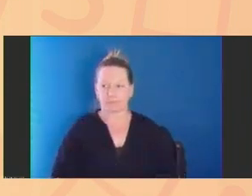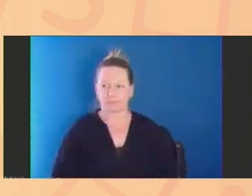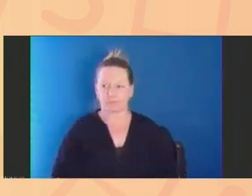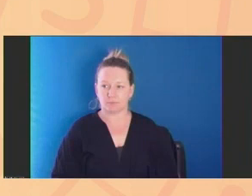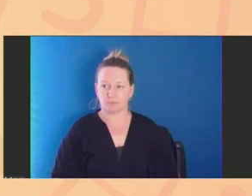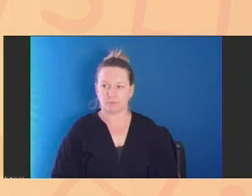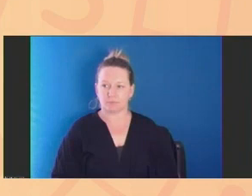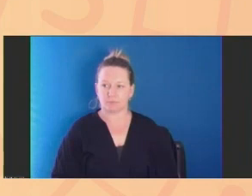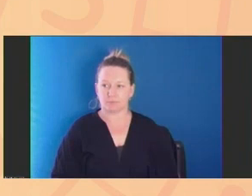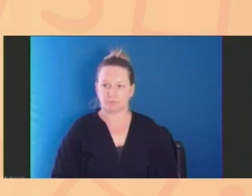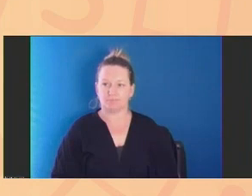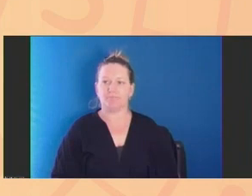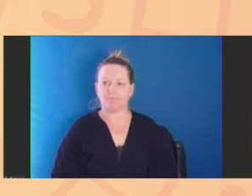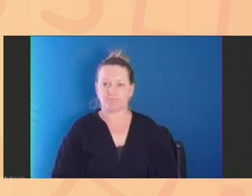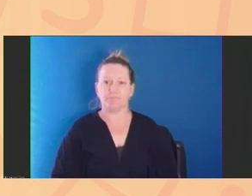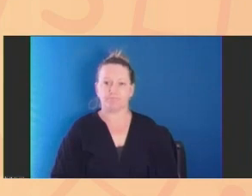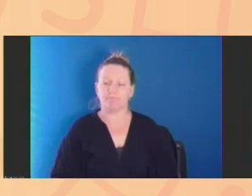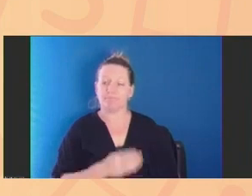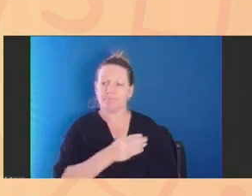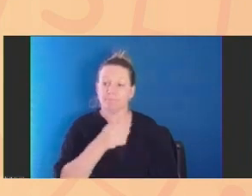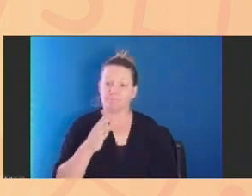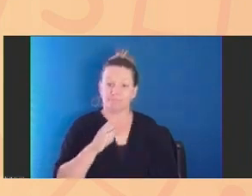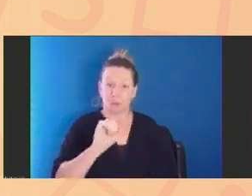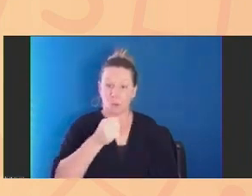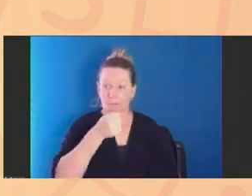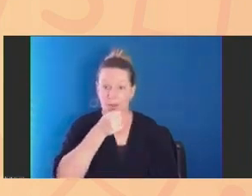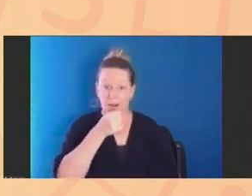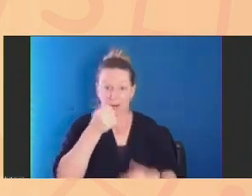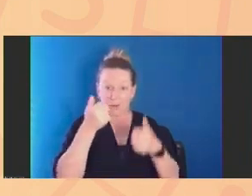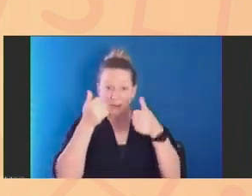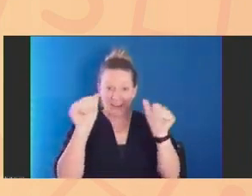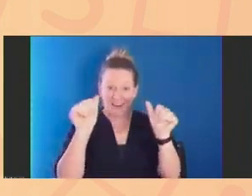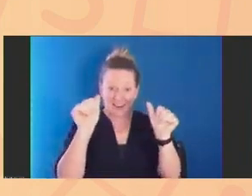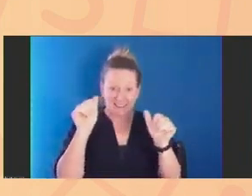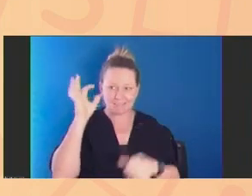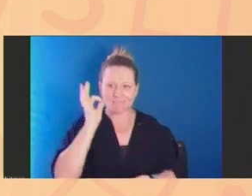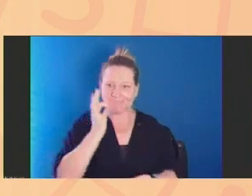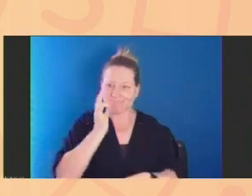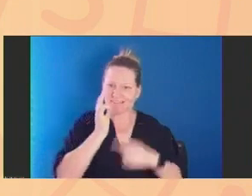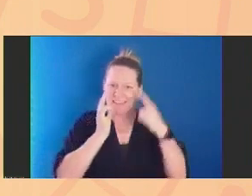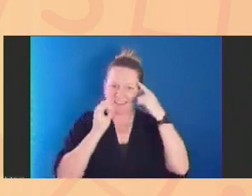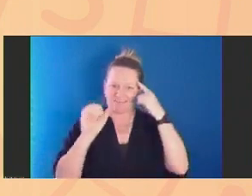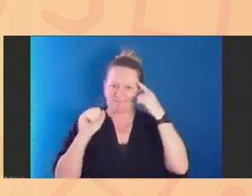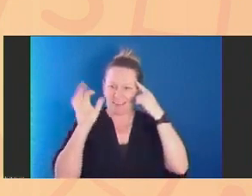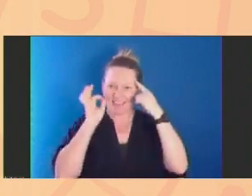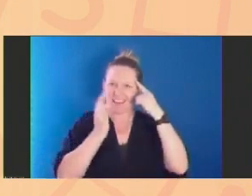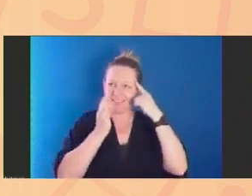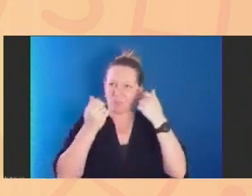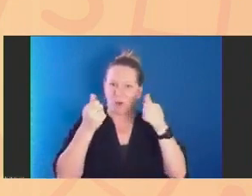Alright. Jayden, is your mic working? Yeah. I think so. OK good, cause we live on (UNKNOWN) Country,